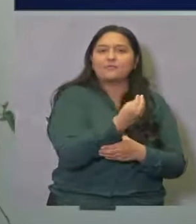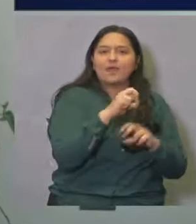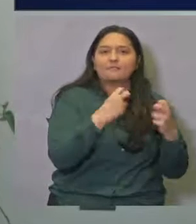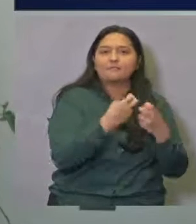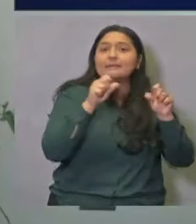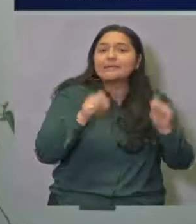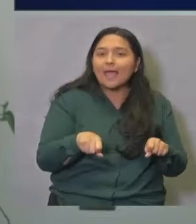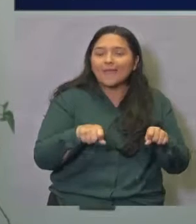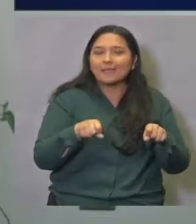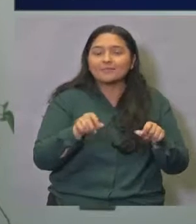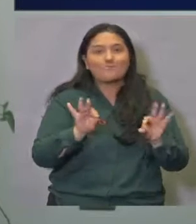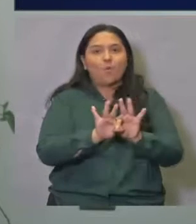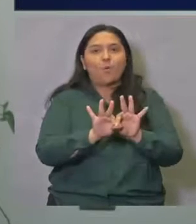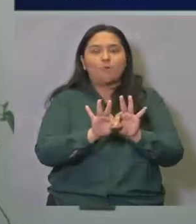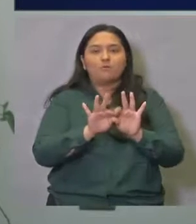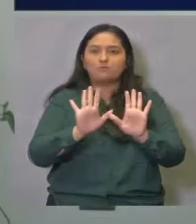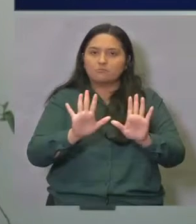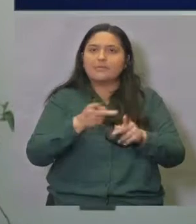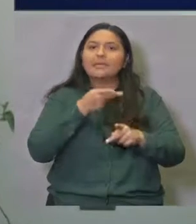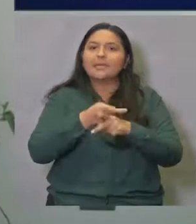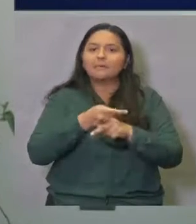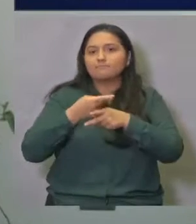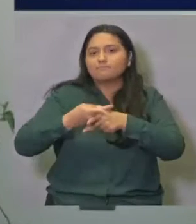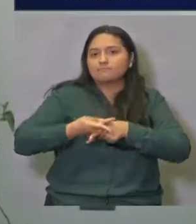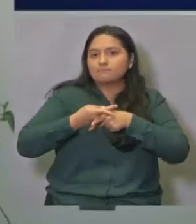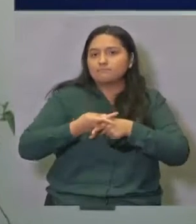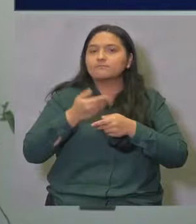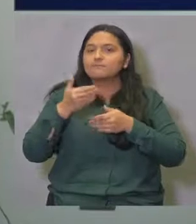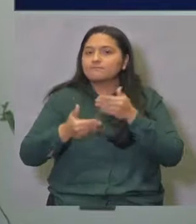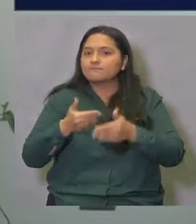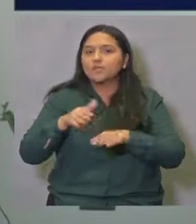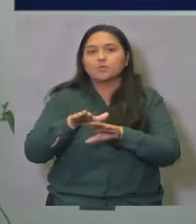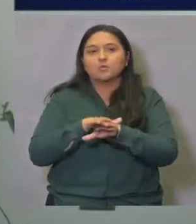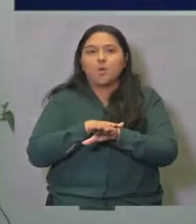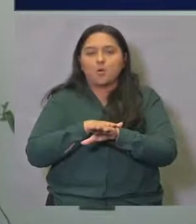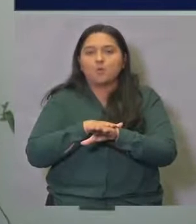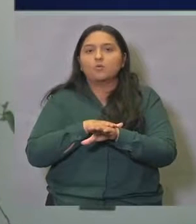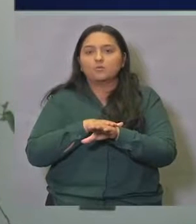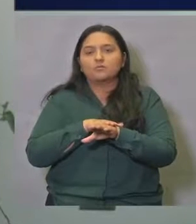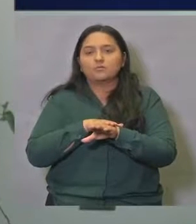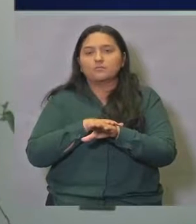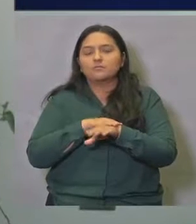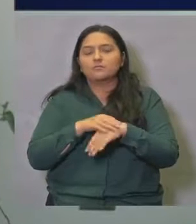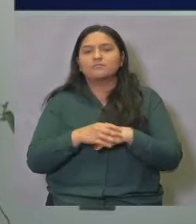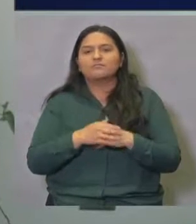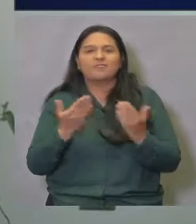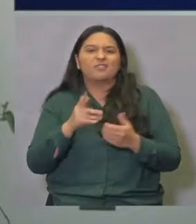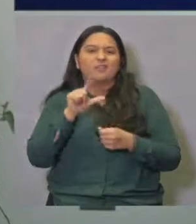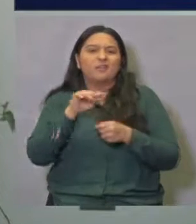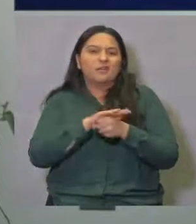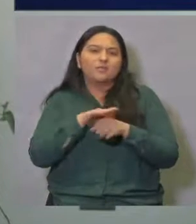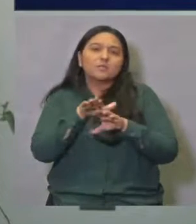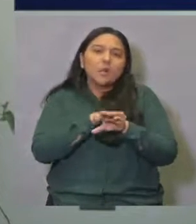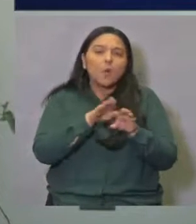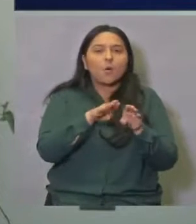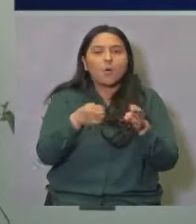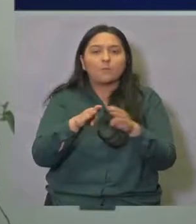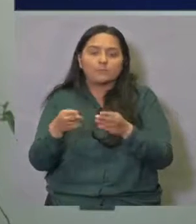TO BE BOTH INDOORS AND OUTDOORS. BUT WE DO WANT TO REMAIN